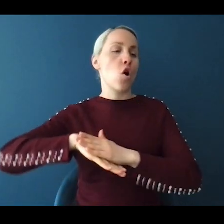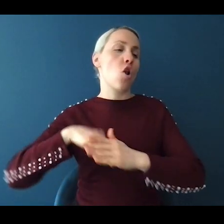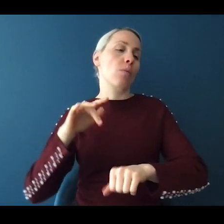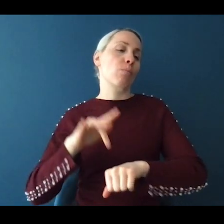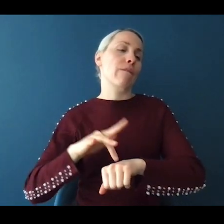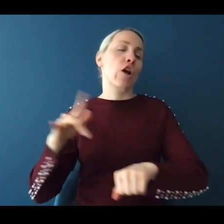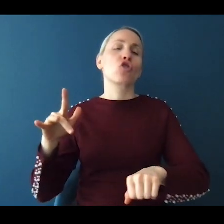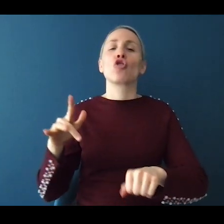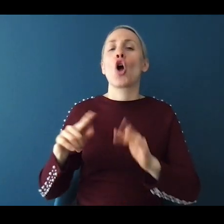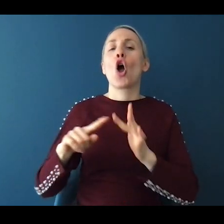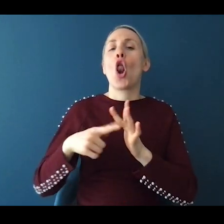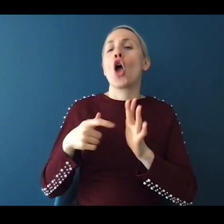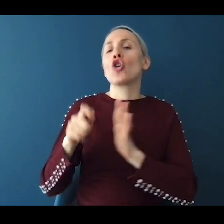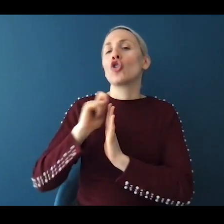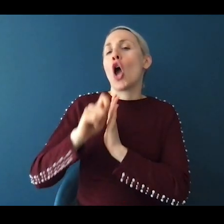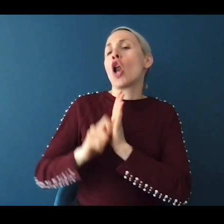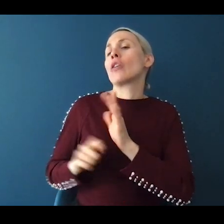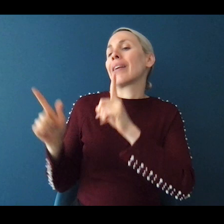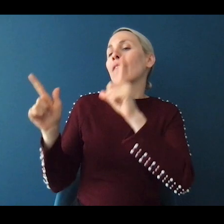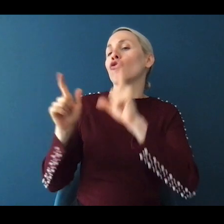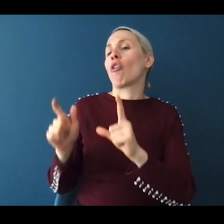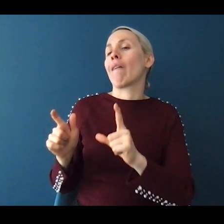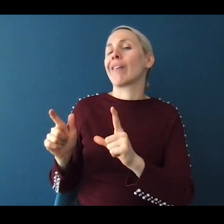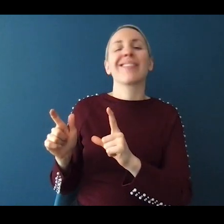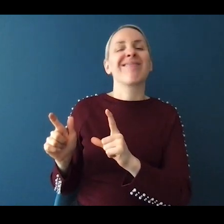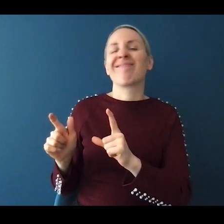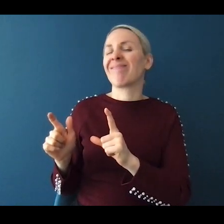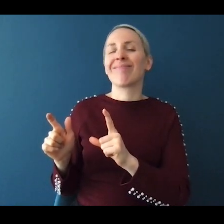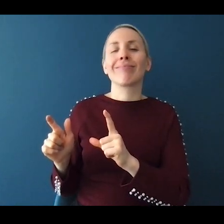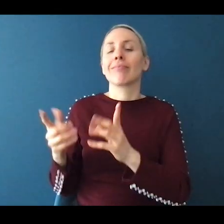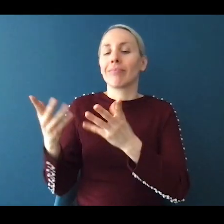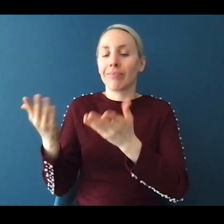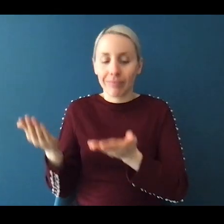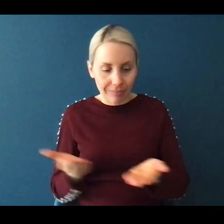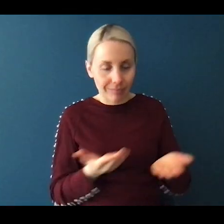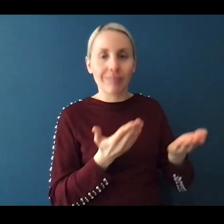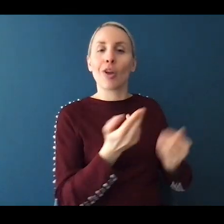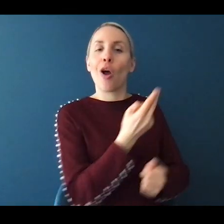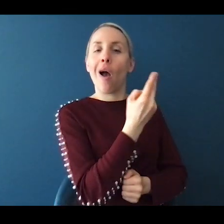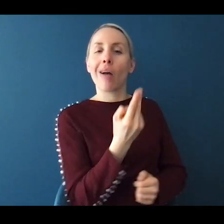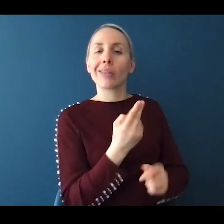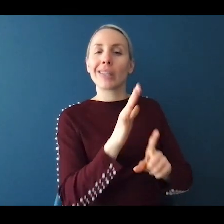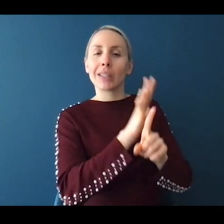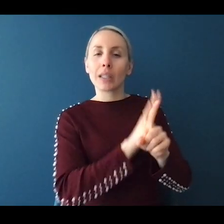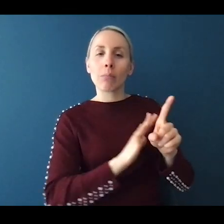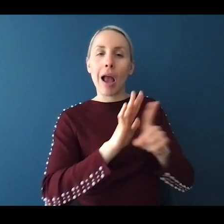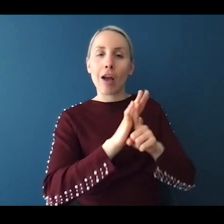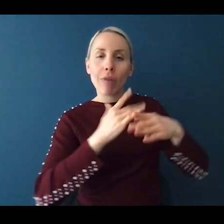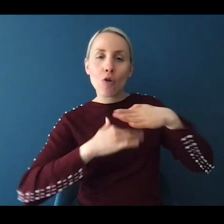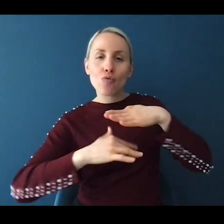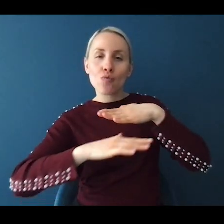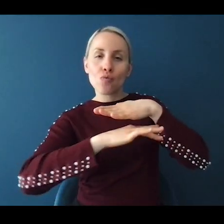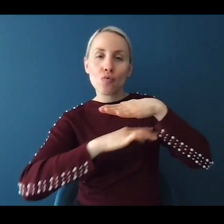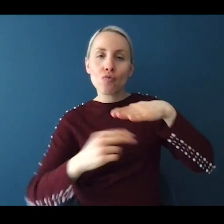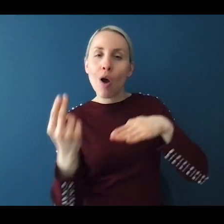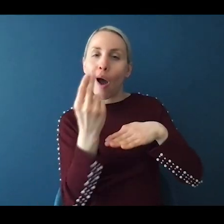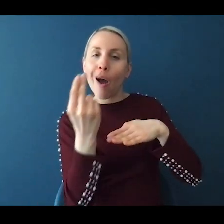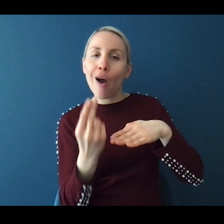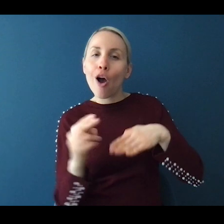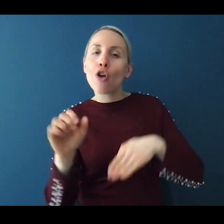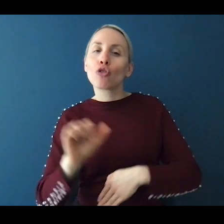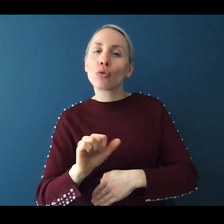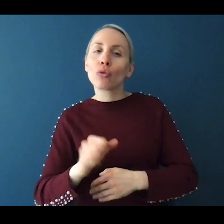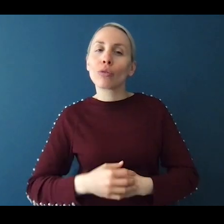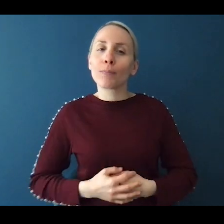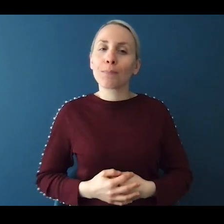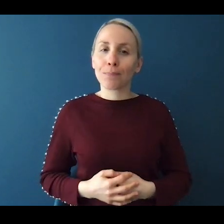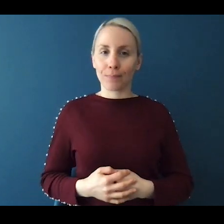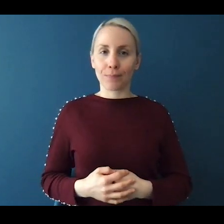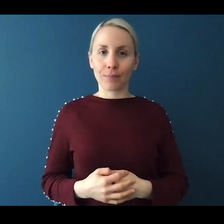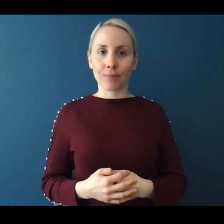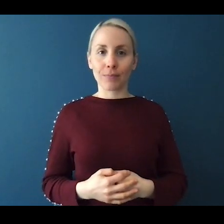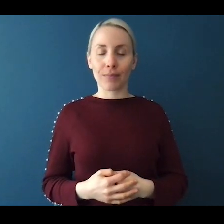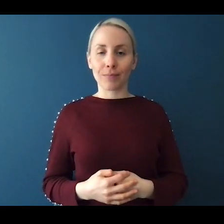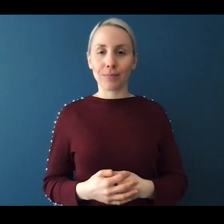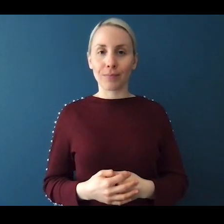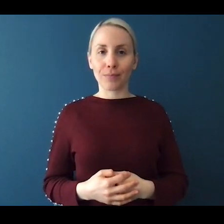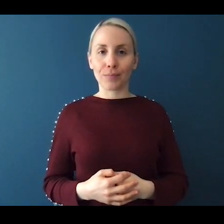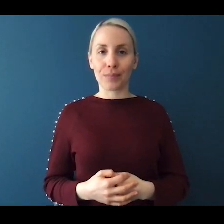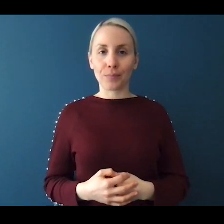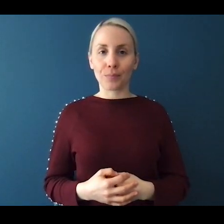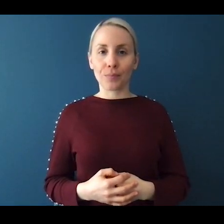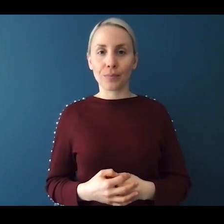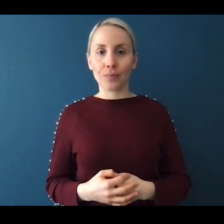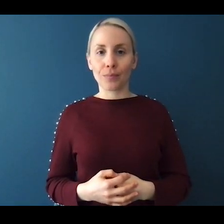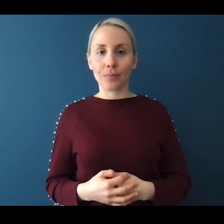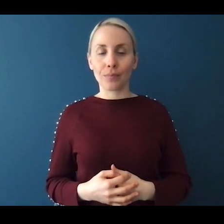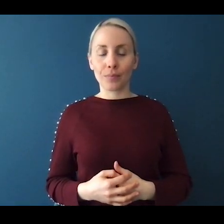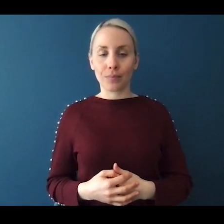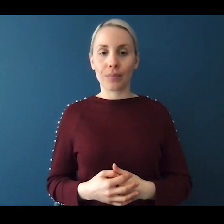photography but you know it should have like an um artistic background so and a project